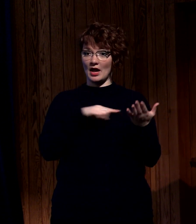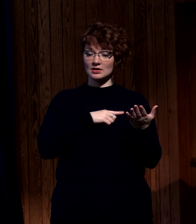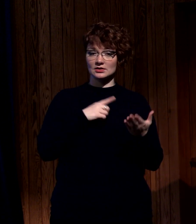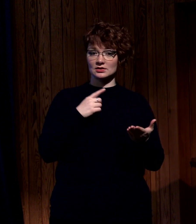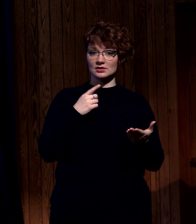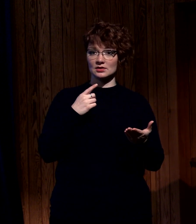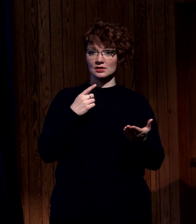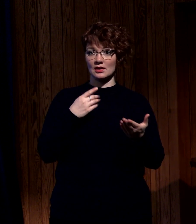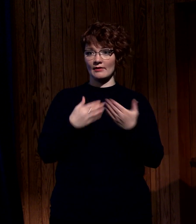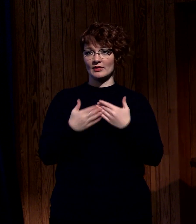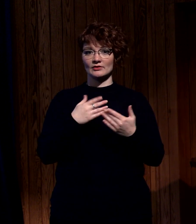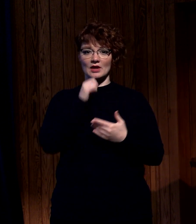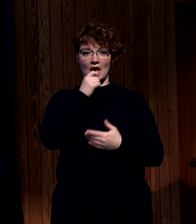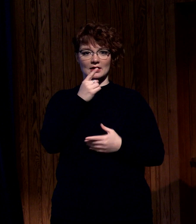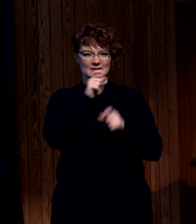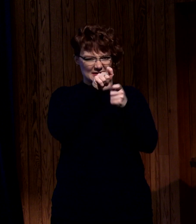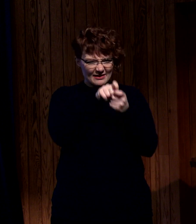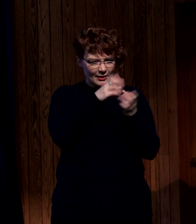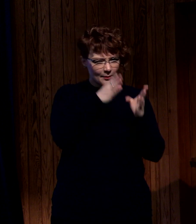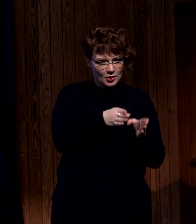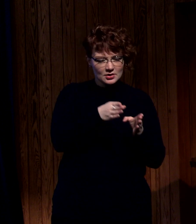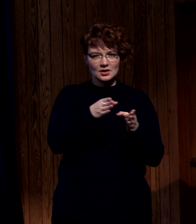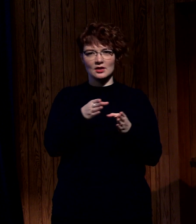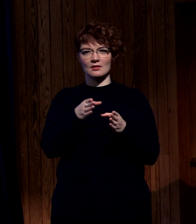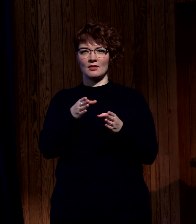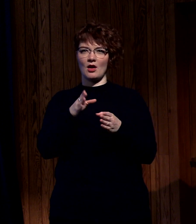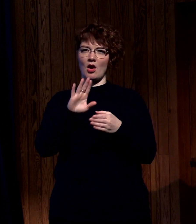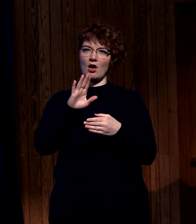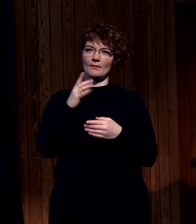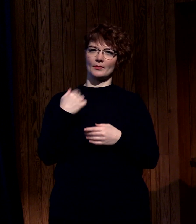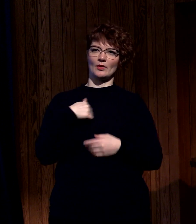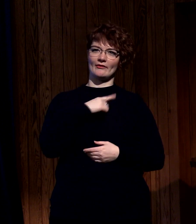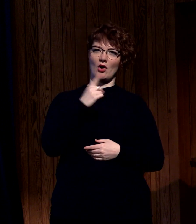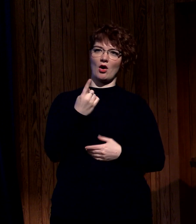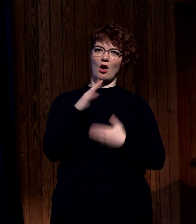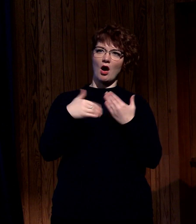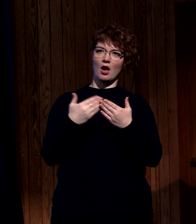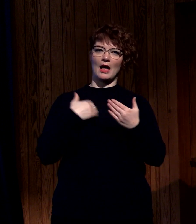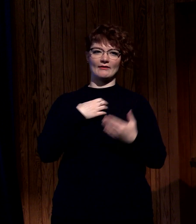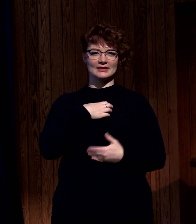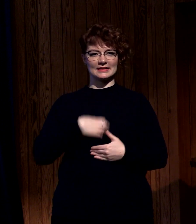not someone, we've all had this underlying desire to be a